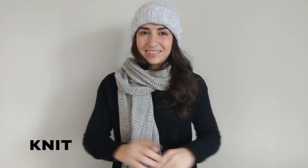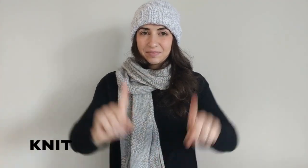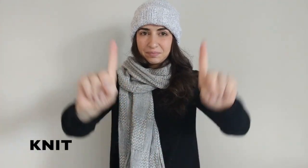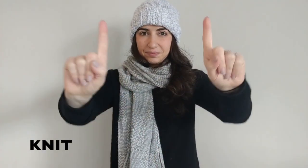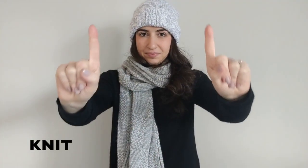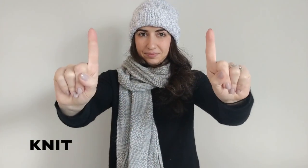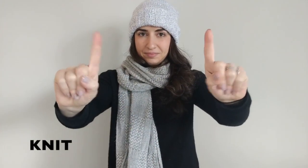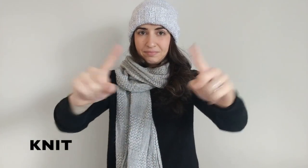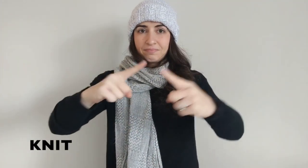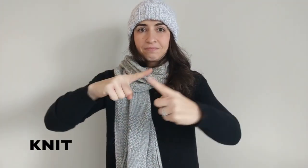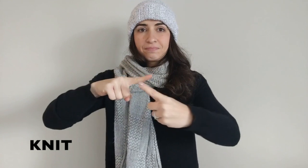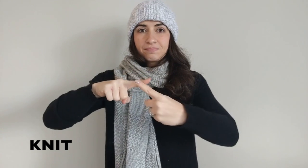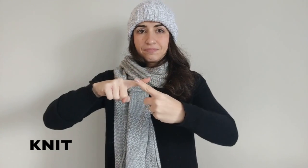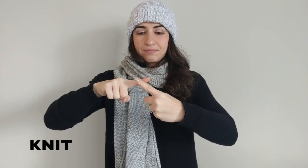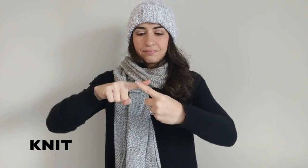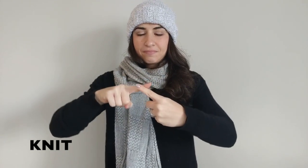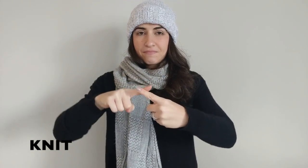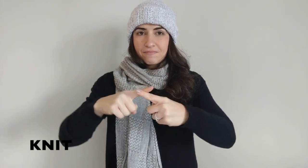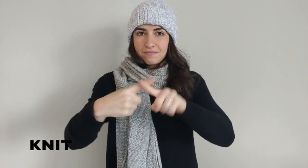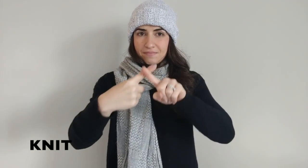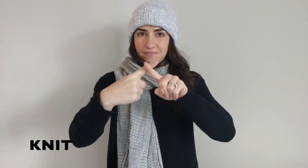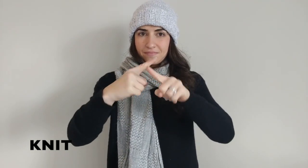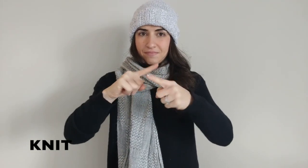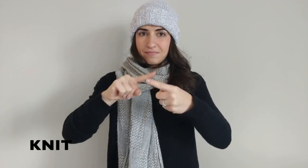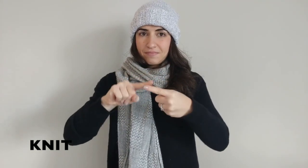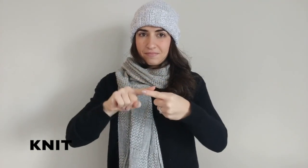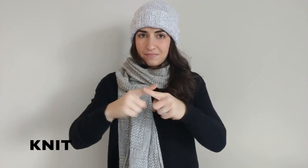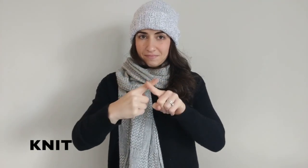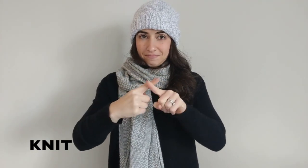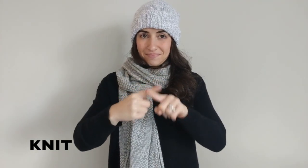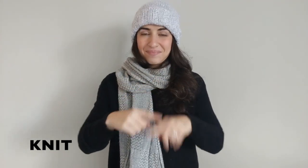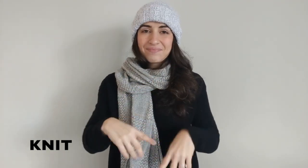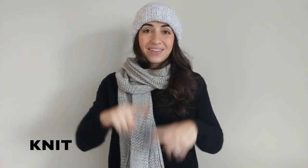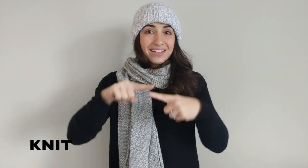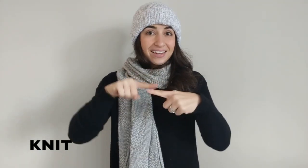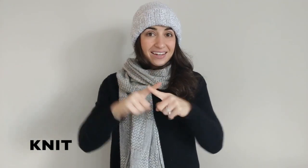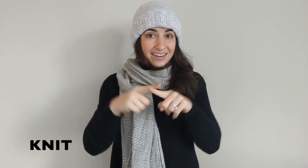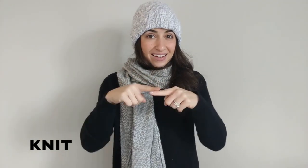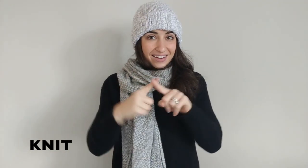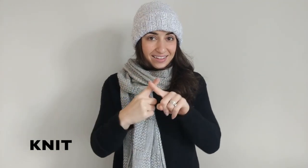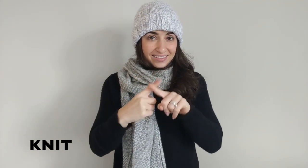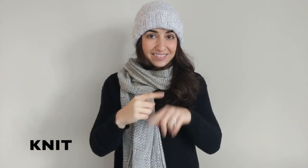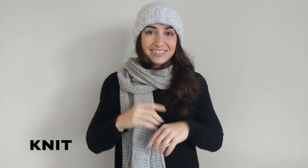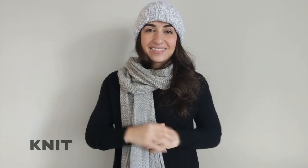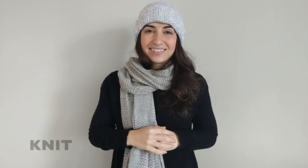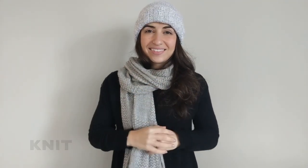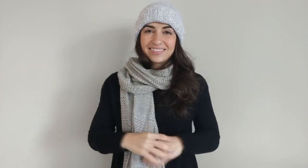The "1" handshapes are like knitting needles twisting against one another: KNIT.